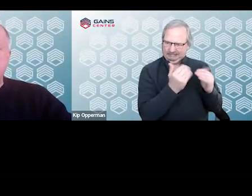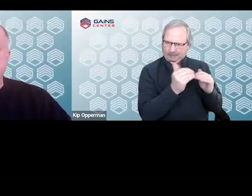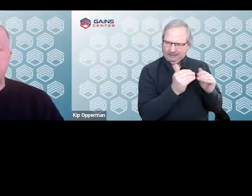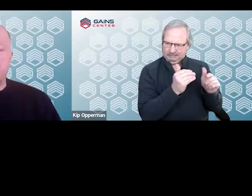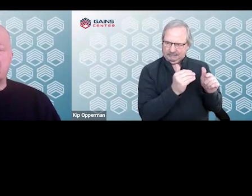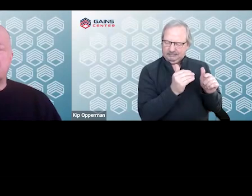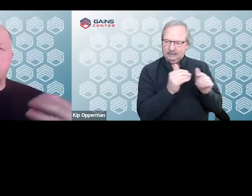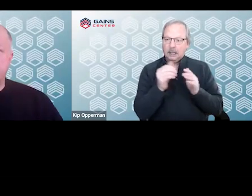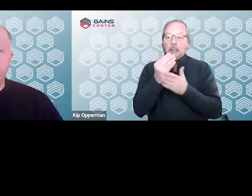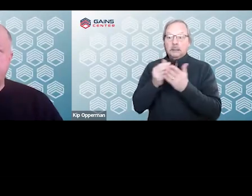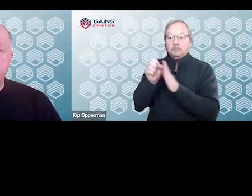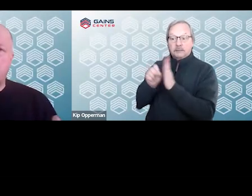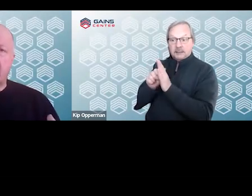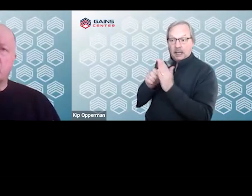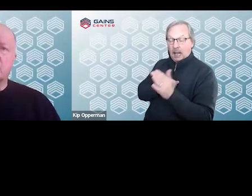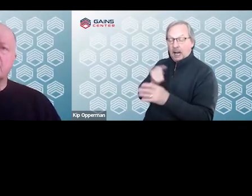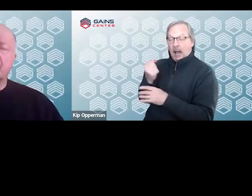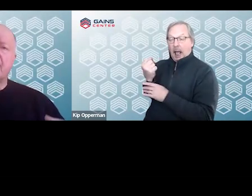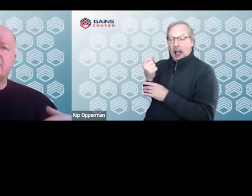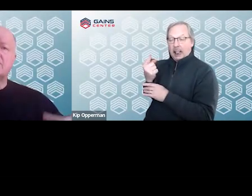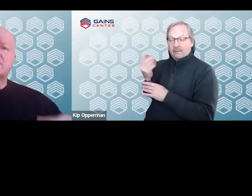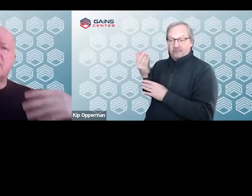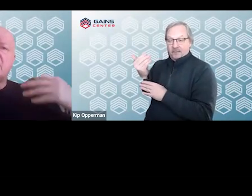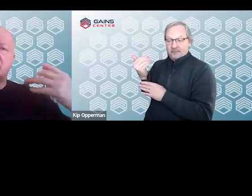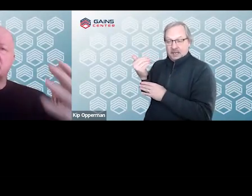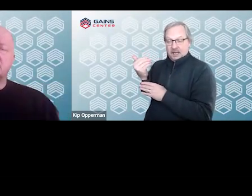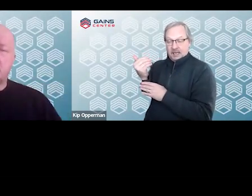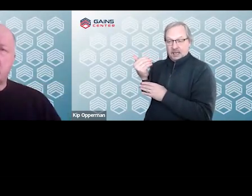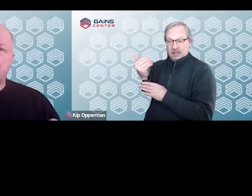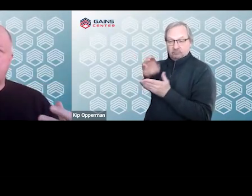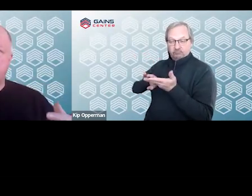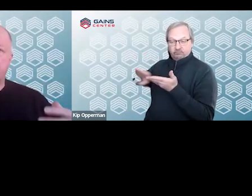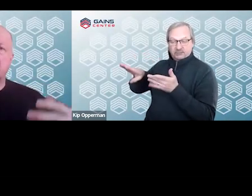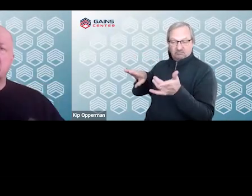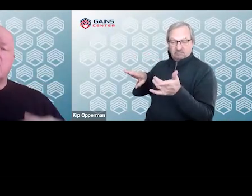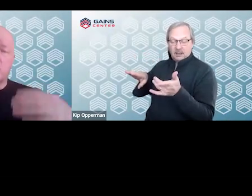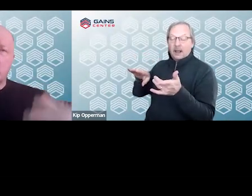Some states have gotten an 1115 waiver. That is, the State Department of Health